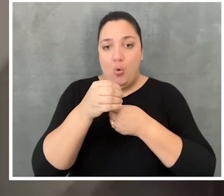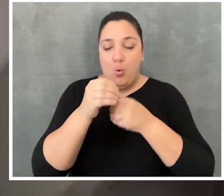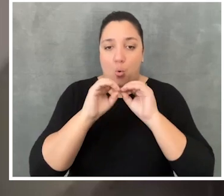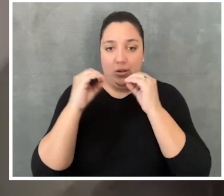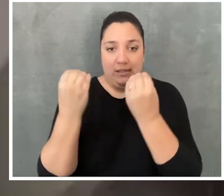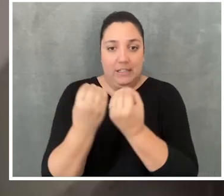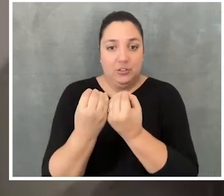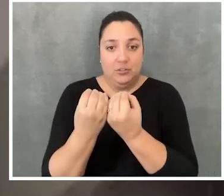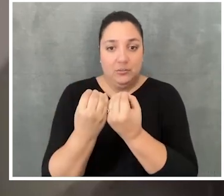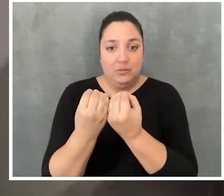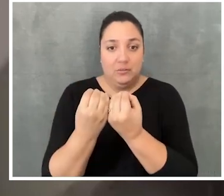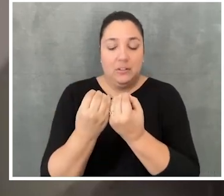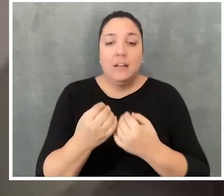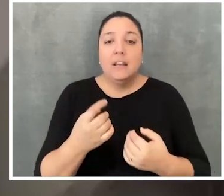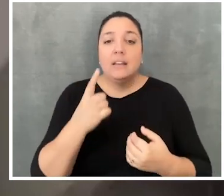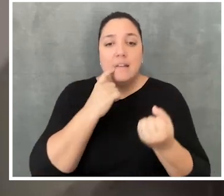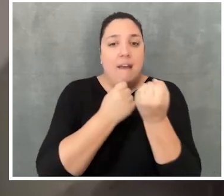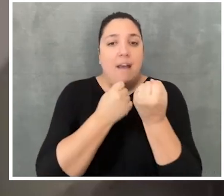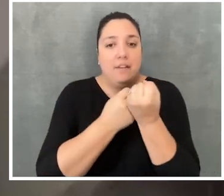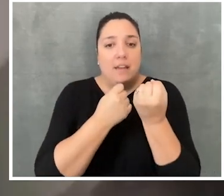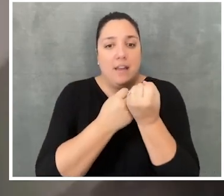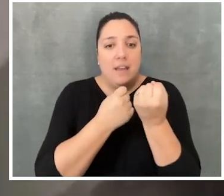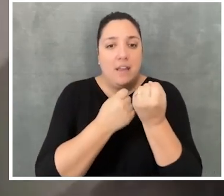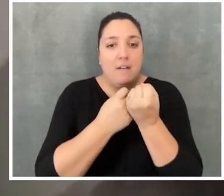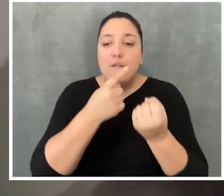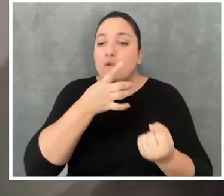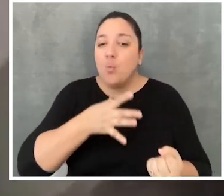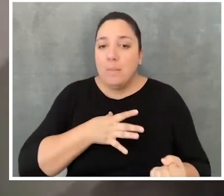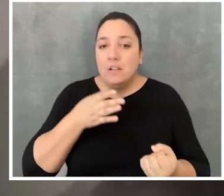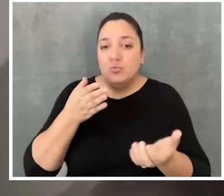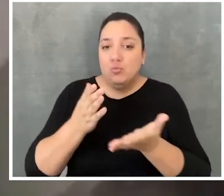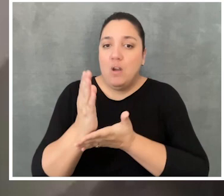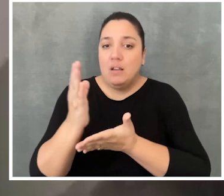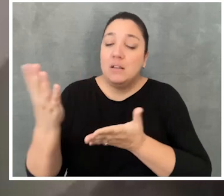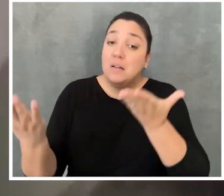of people living at the intersection of gender and disability worldwide.